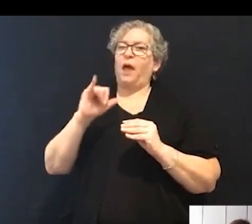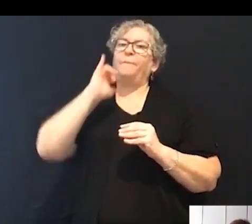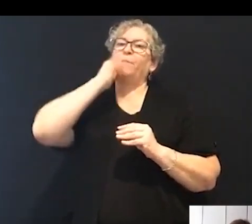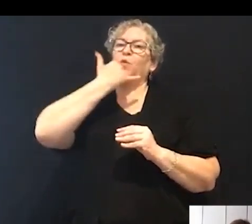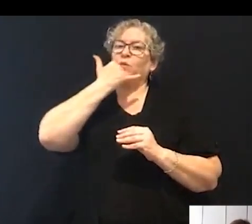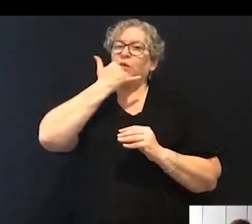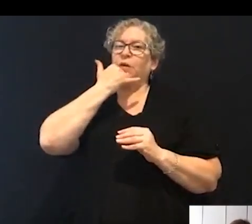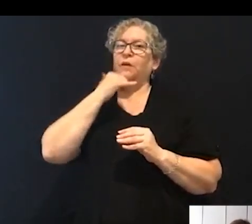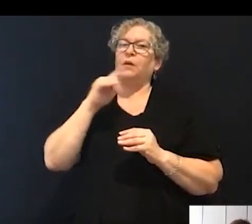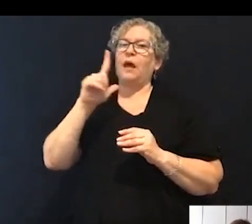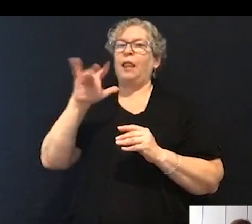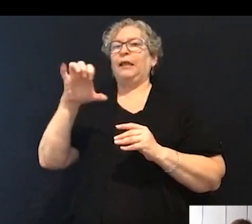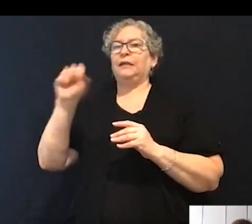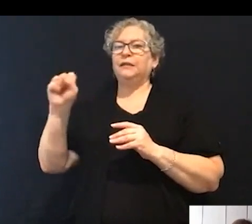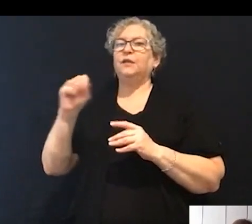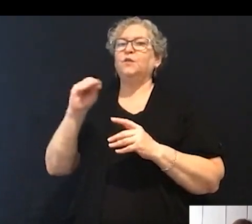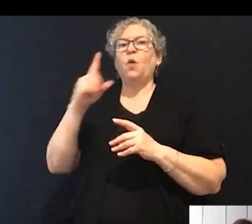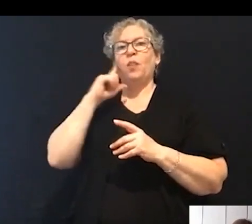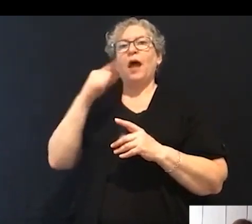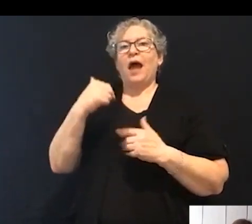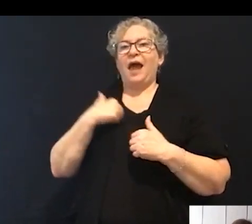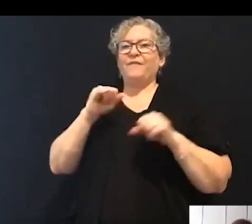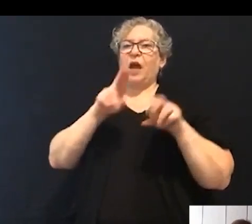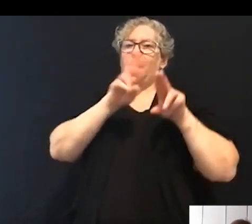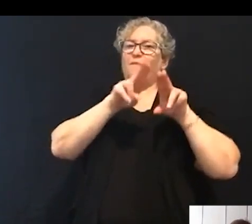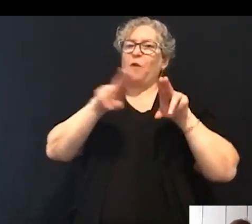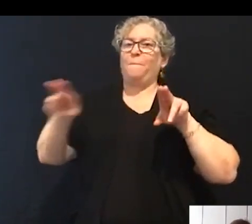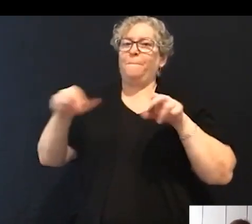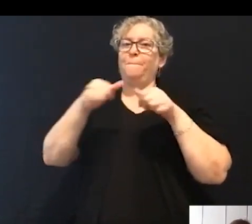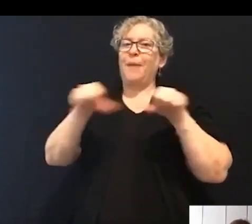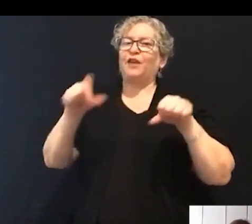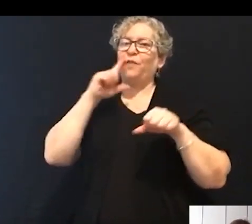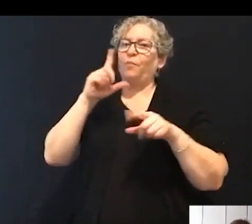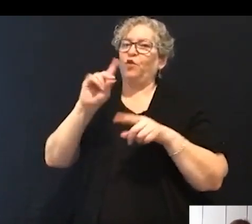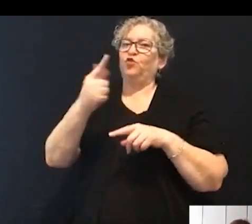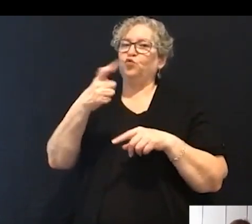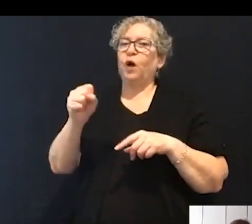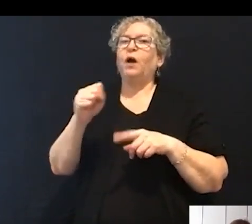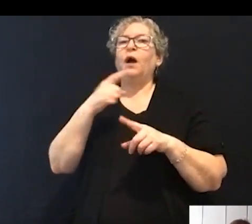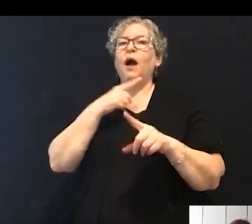that could be subject to the patching by the drug. And also it is of interest to see